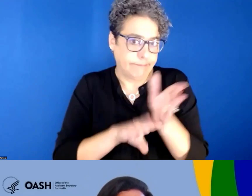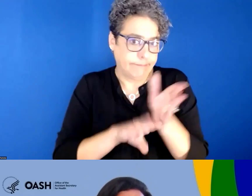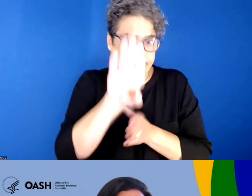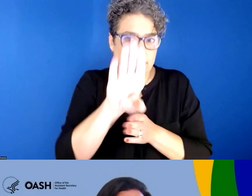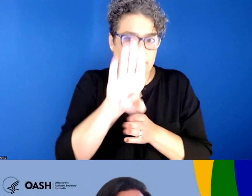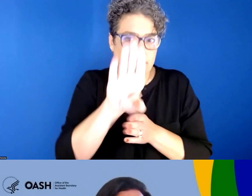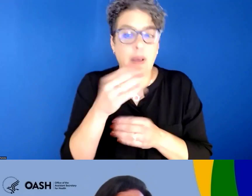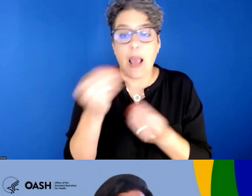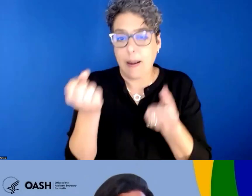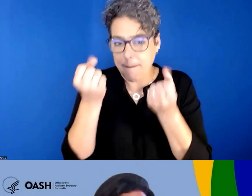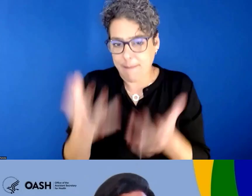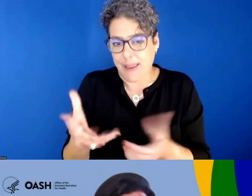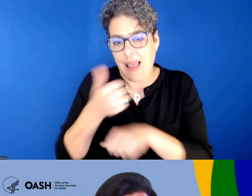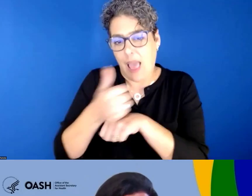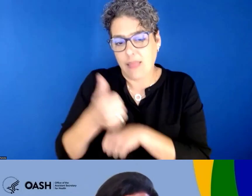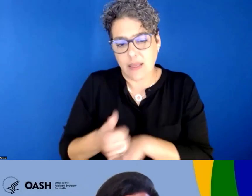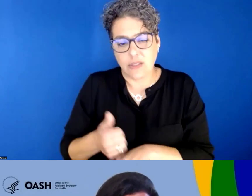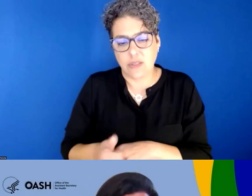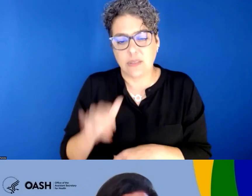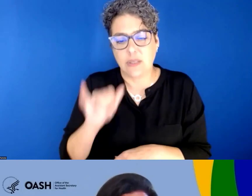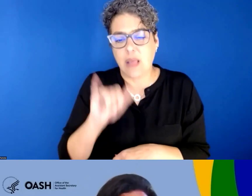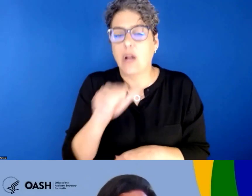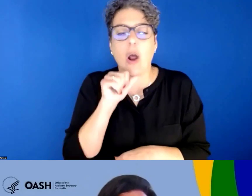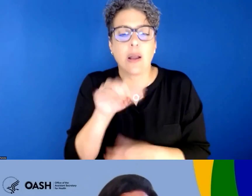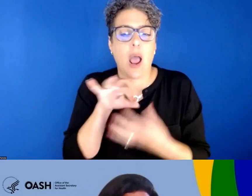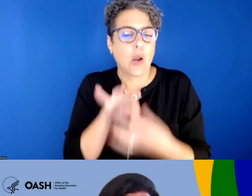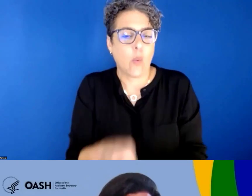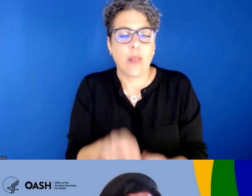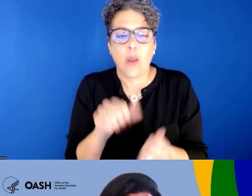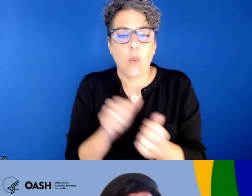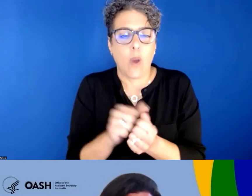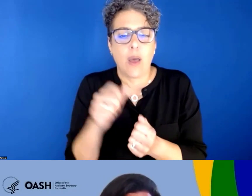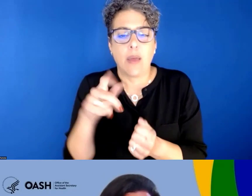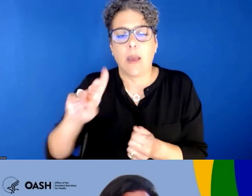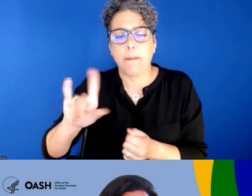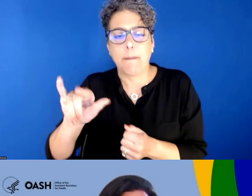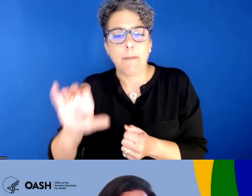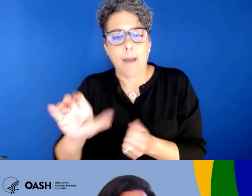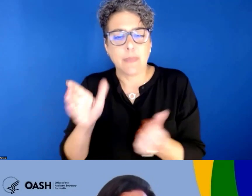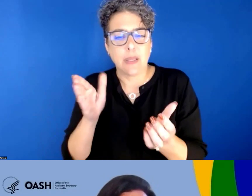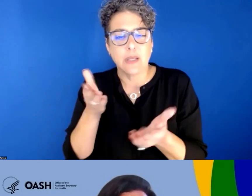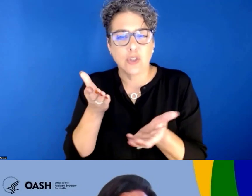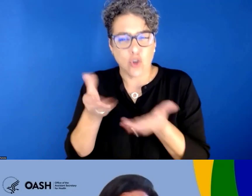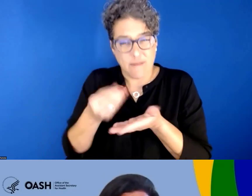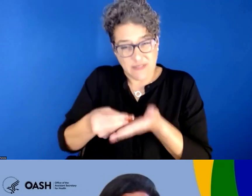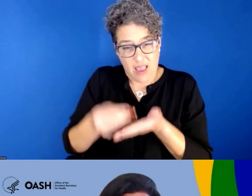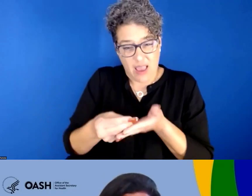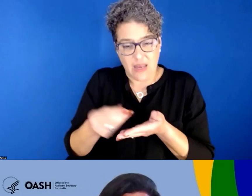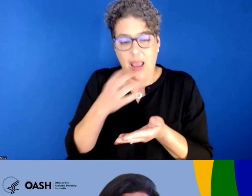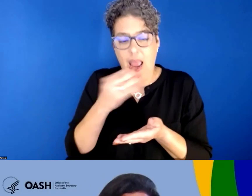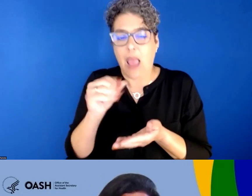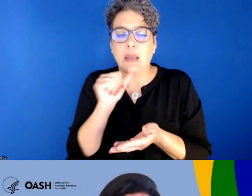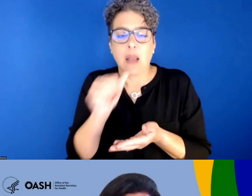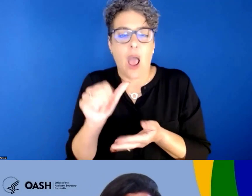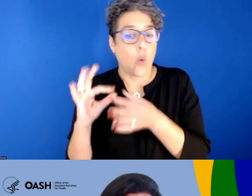that were not Public Health Service funded, not relevant to our office, and they were also very old research work.